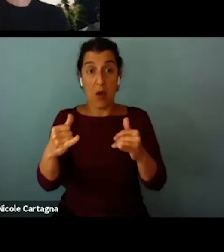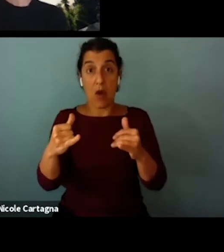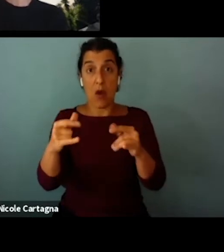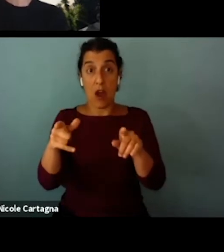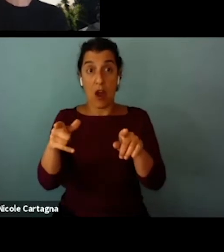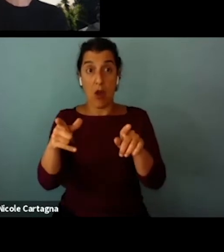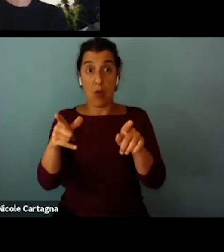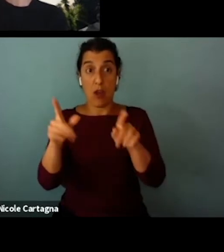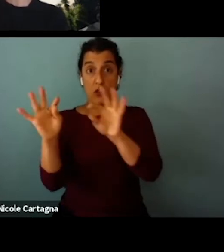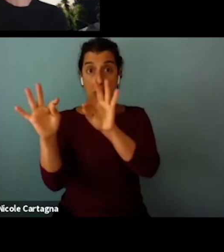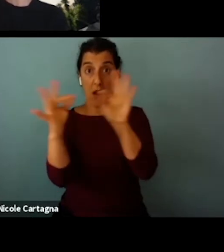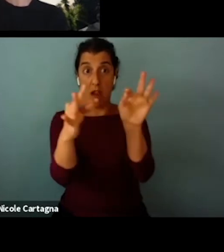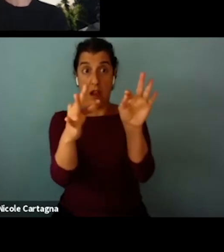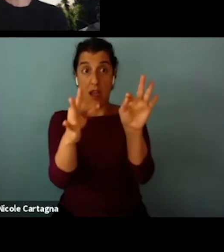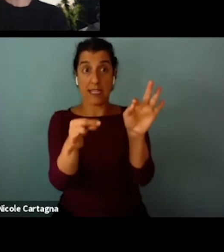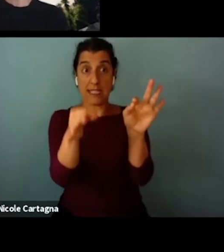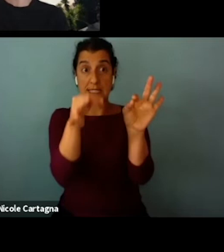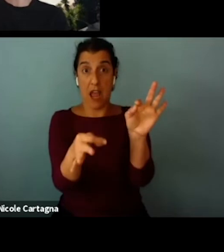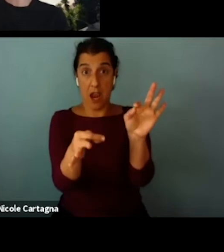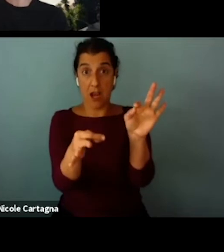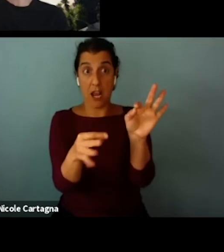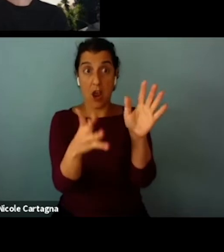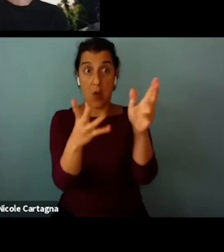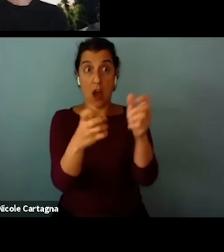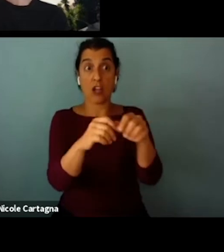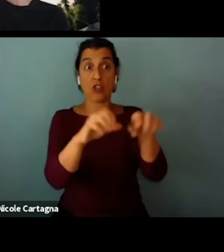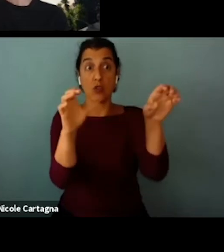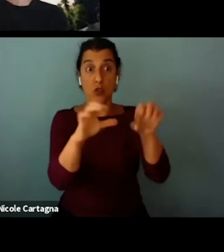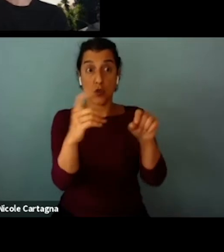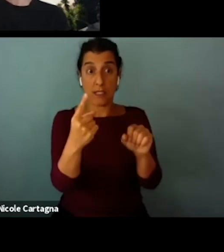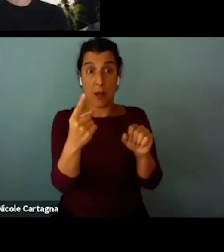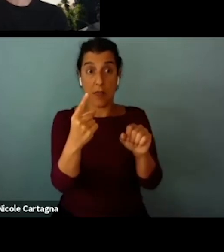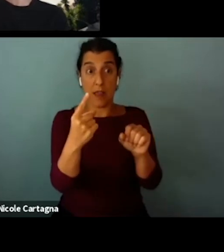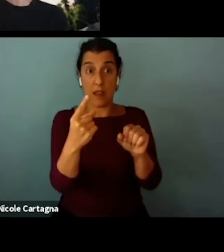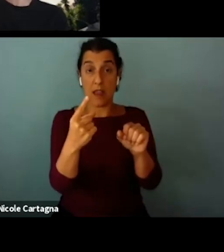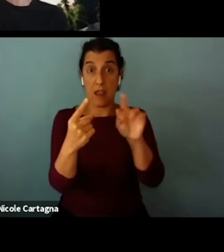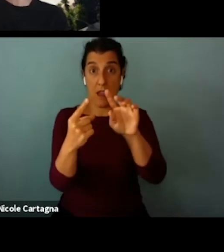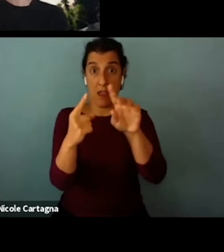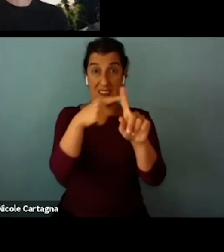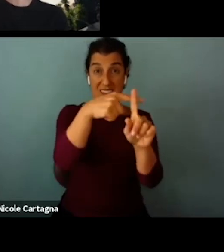she's decided that she wants to do something and in this case she's searching for the sheet